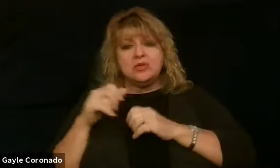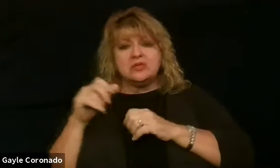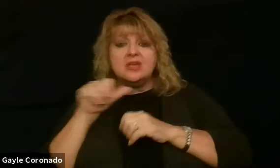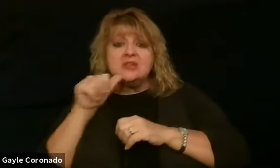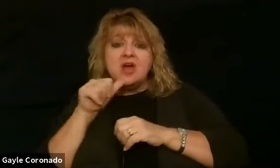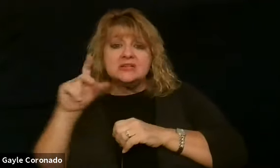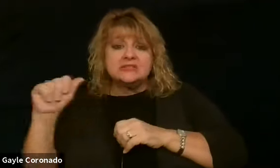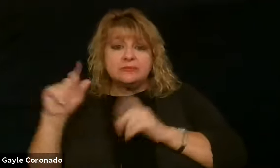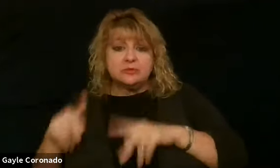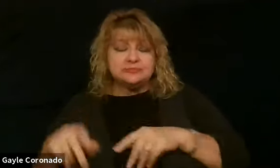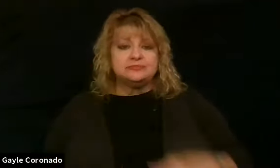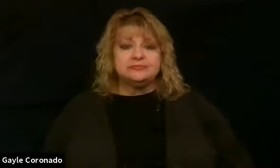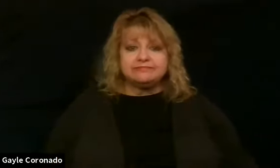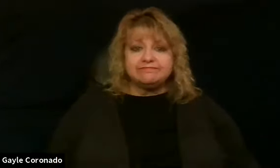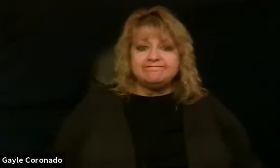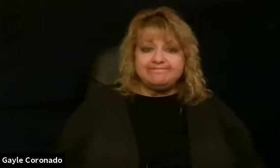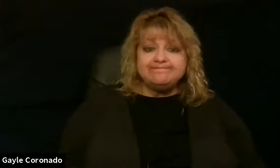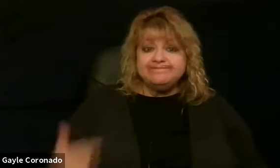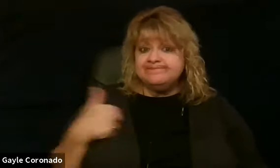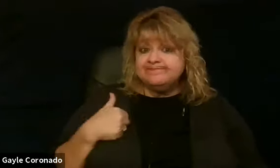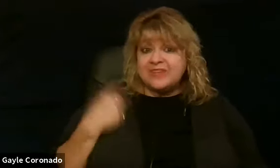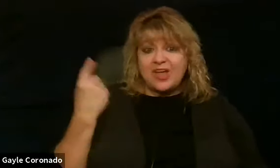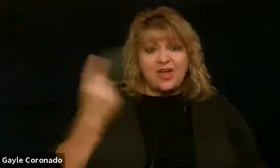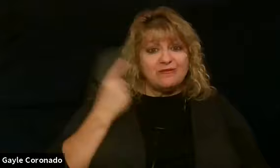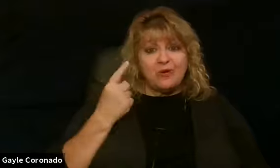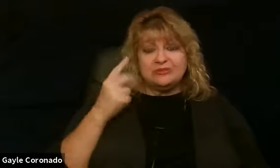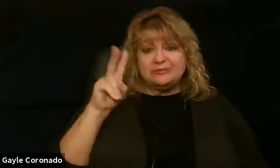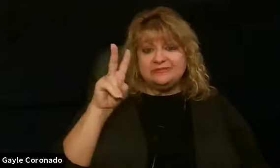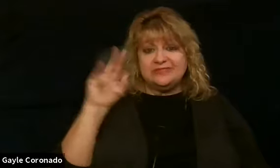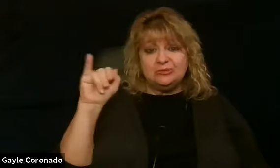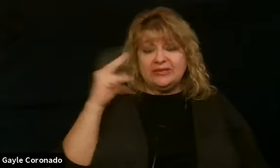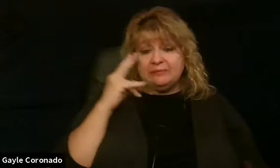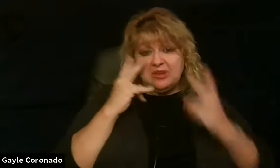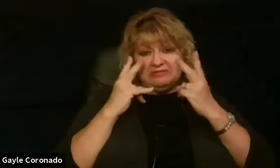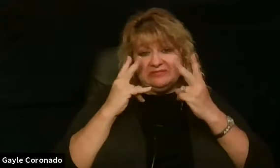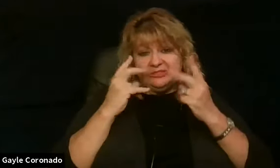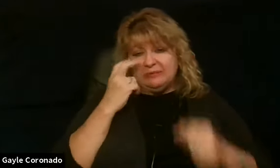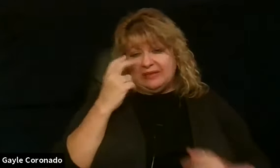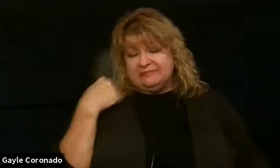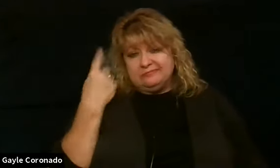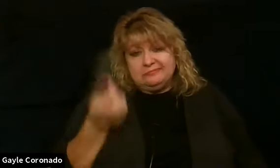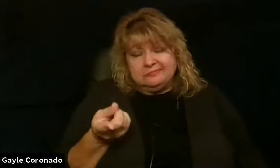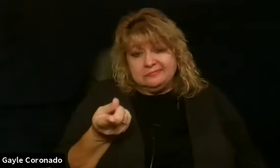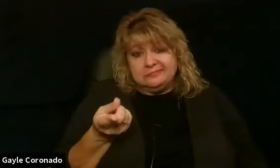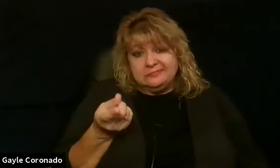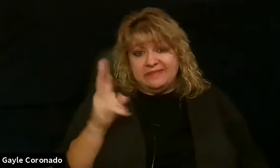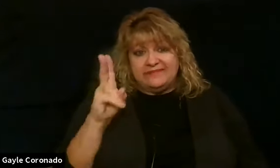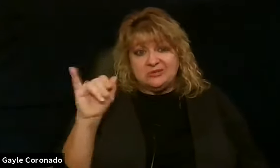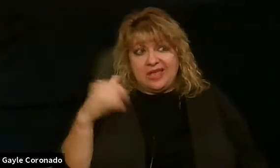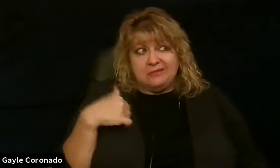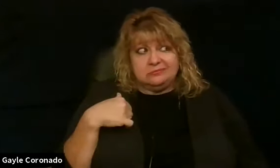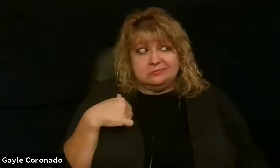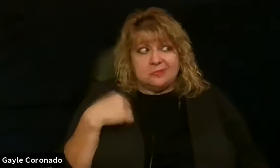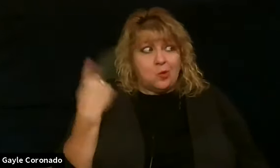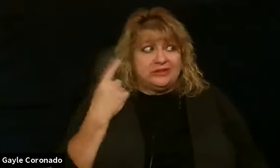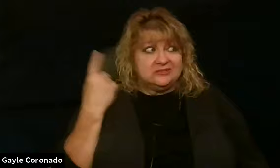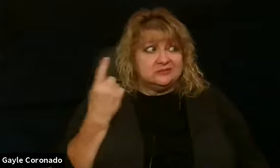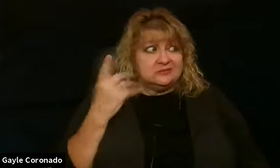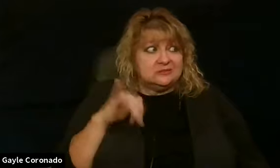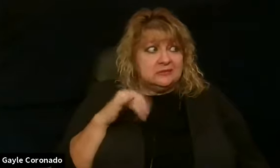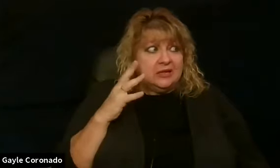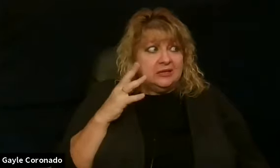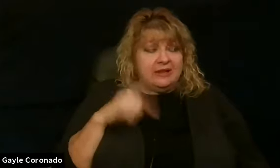I've always been visually impaired, so I'm not sure.